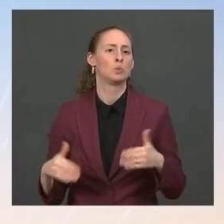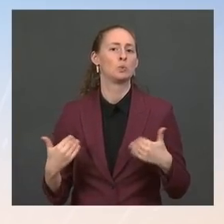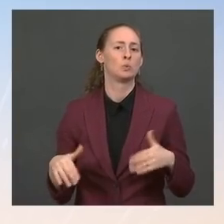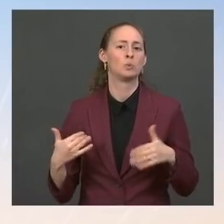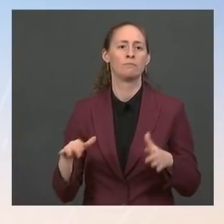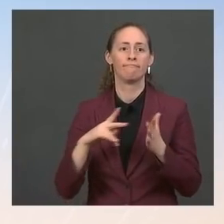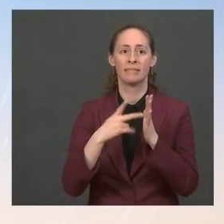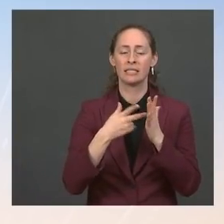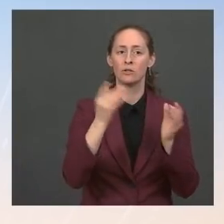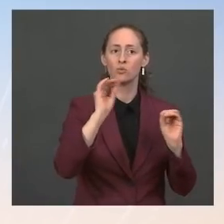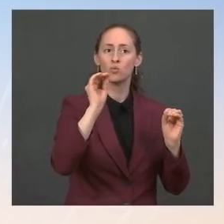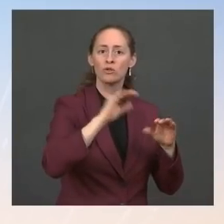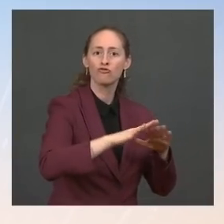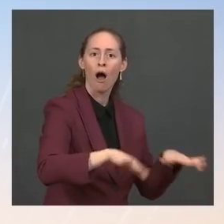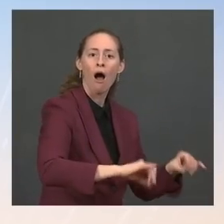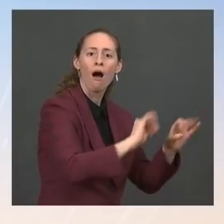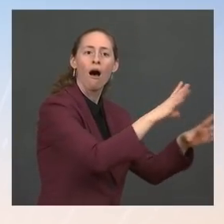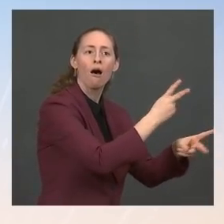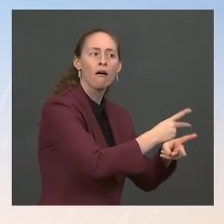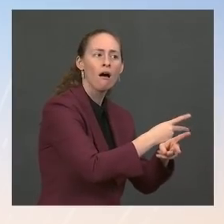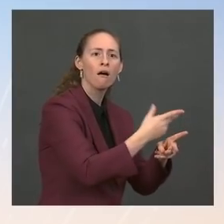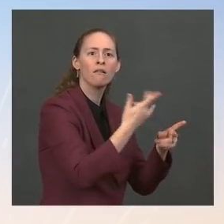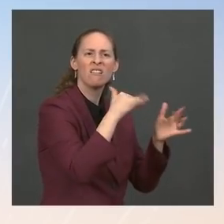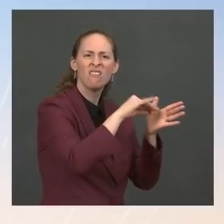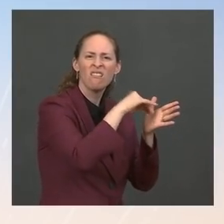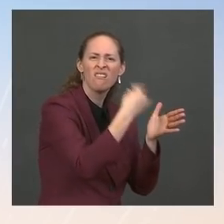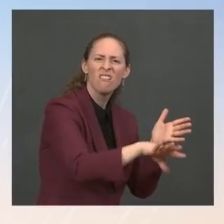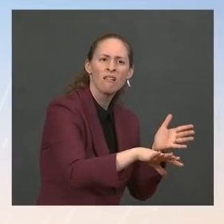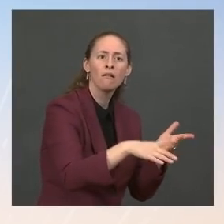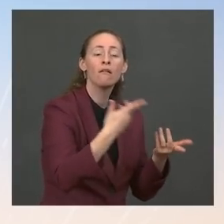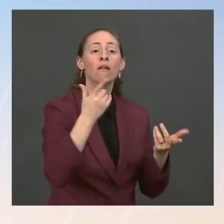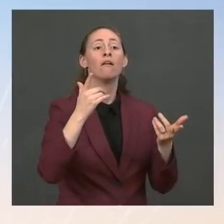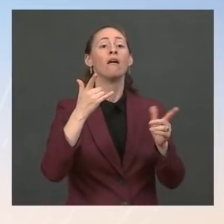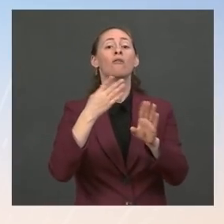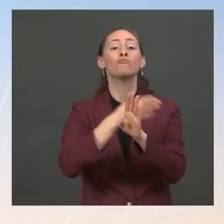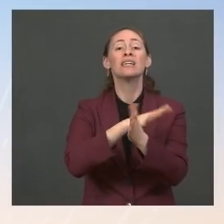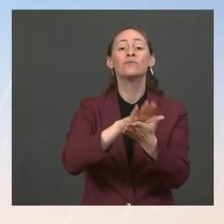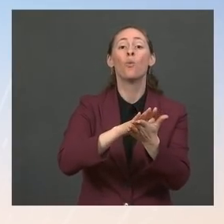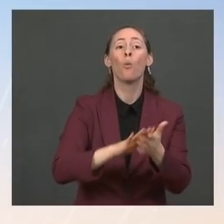We won't be able to make preschool free for many families starting in 2022, saving many families $8,600.